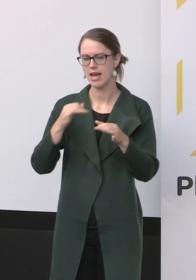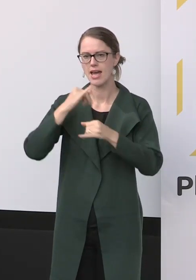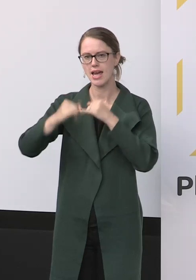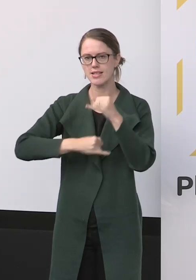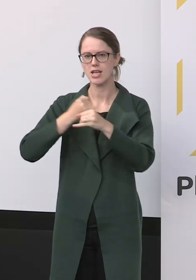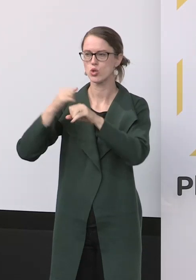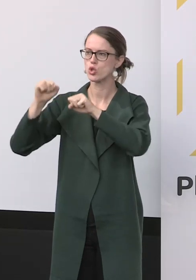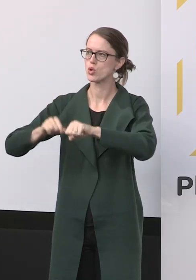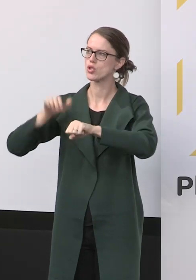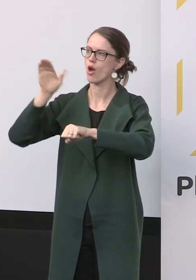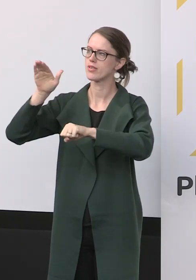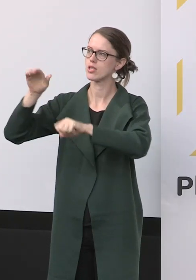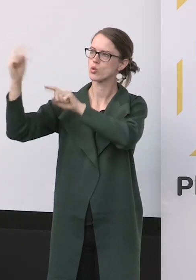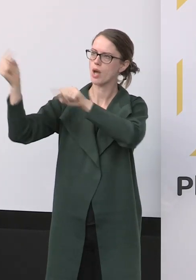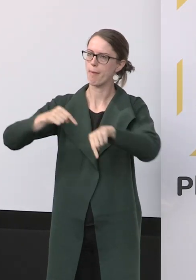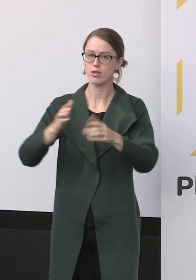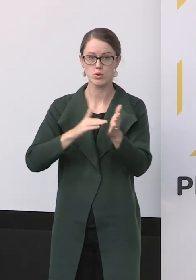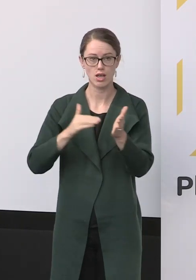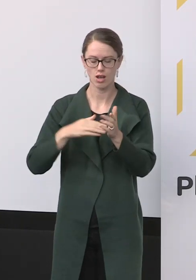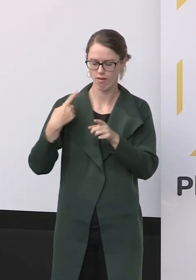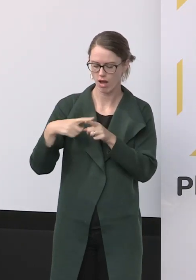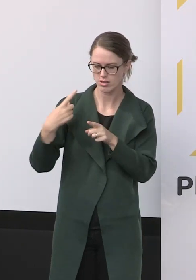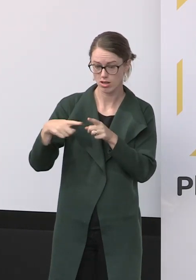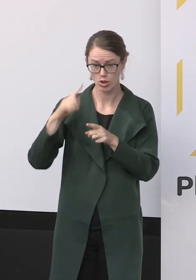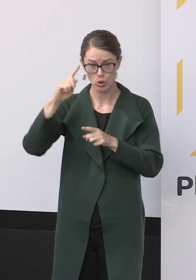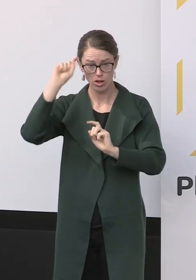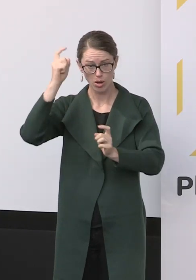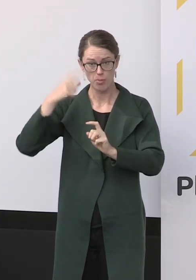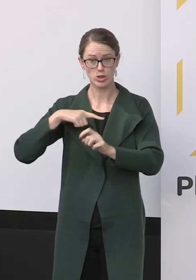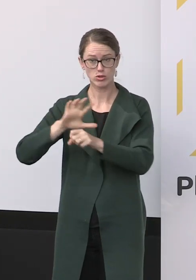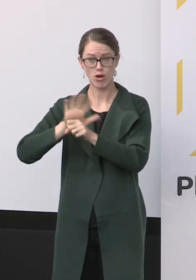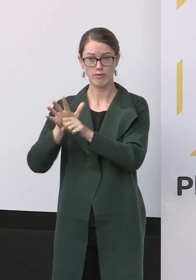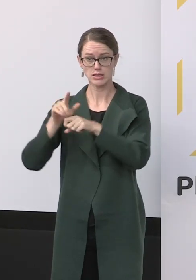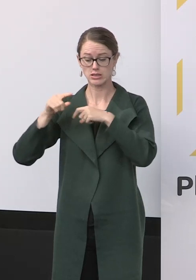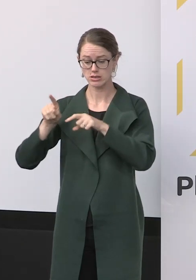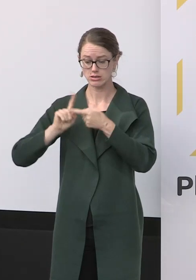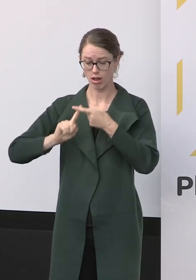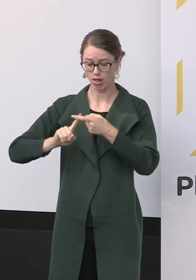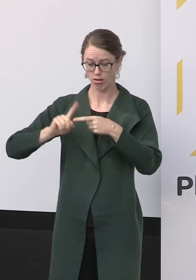There are talks of plans to fast-track the return of international students to New Zealand. Do you have any